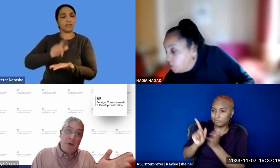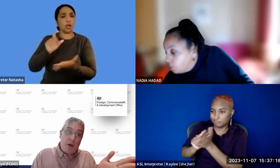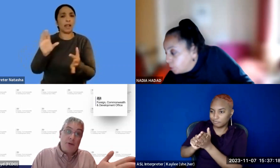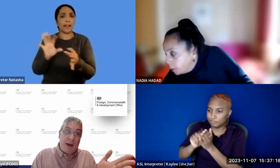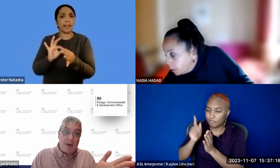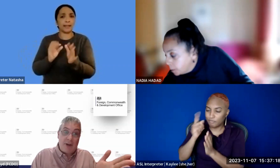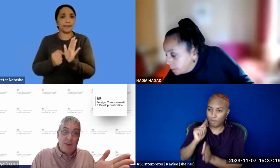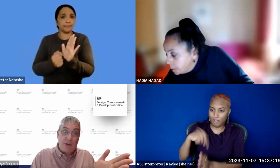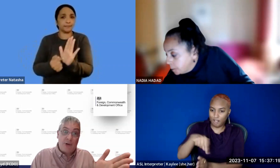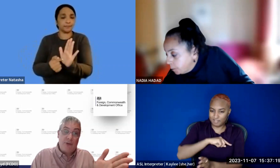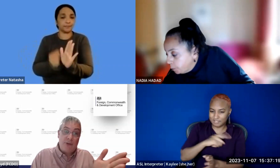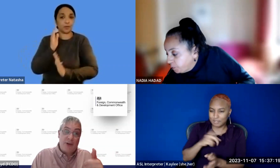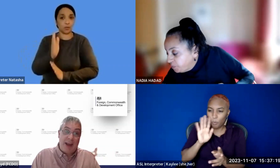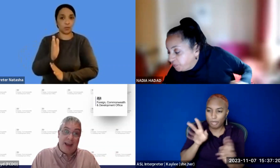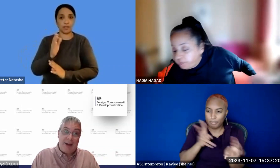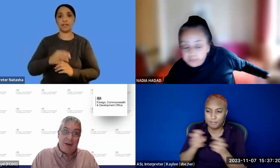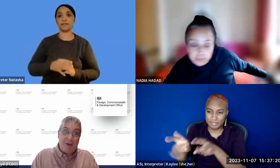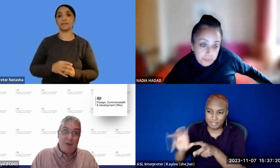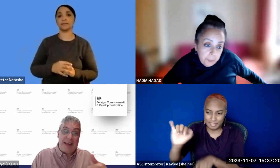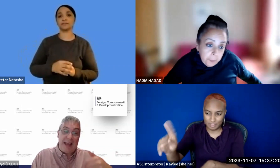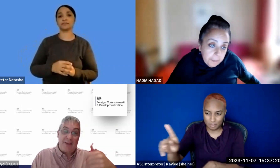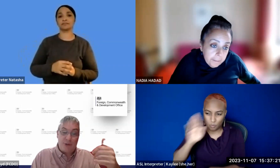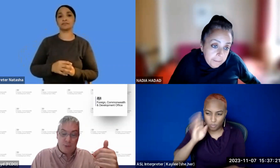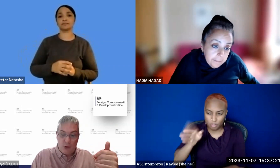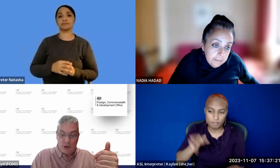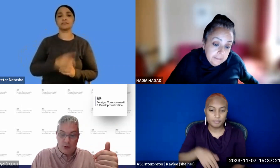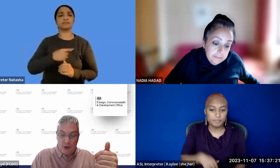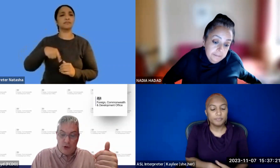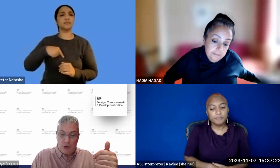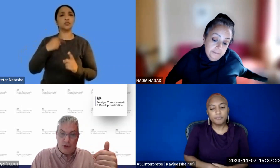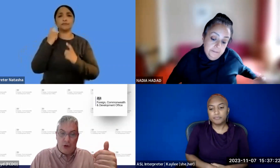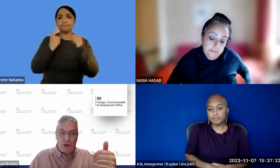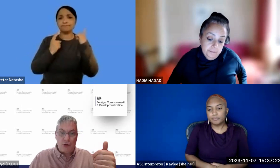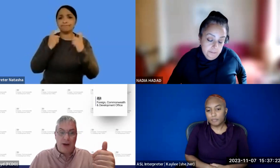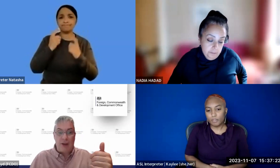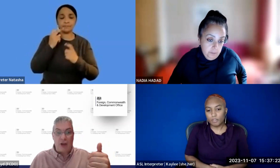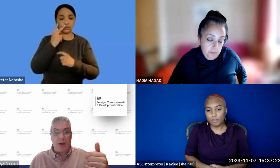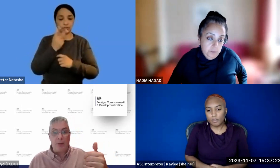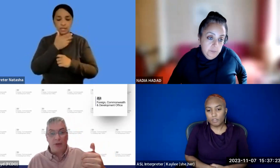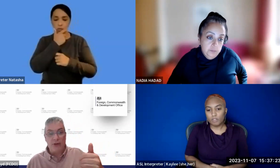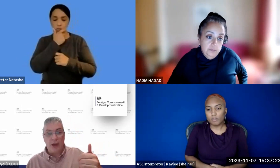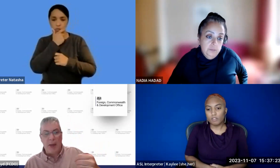There are barriers when we try to figure out how to get this work on the ground.